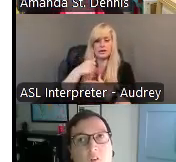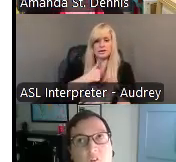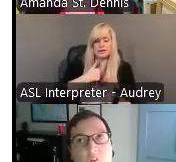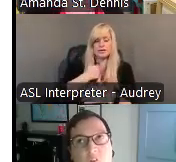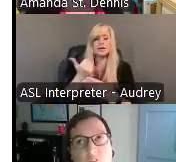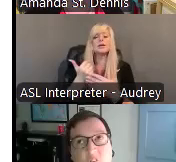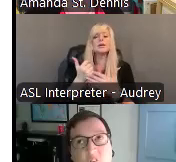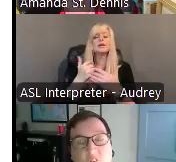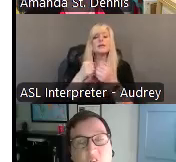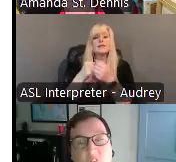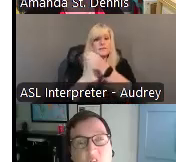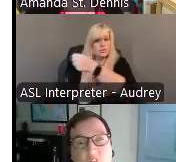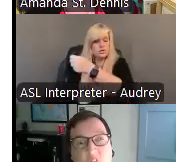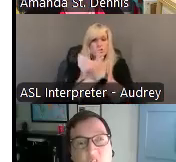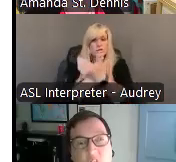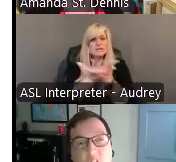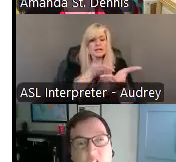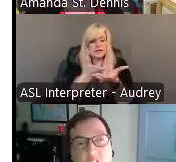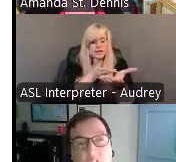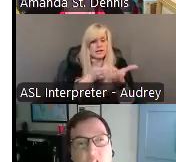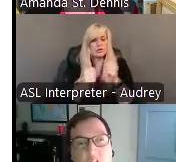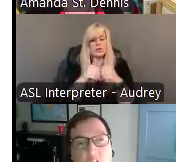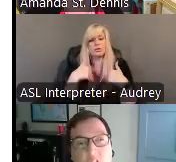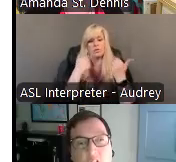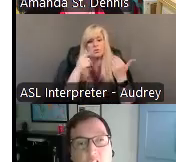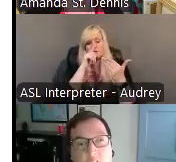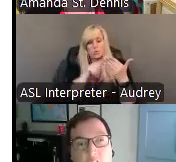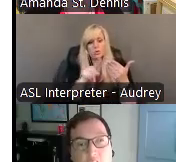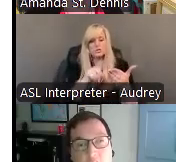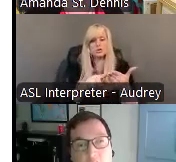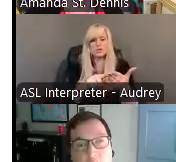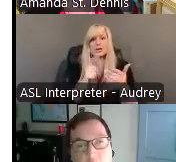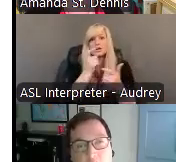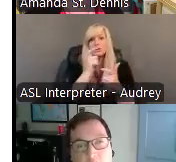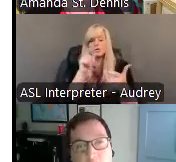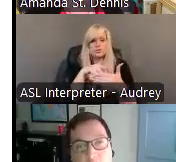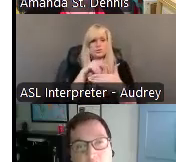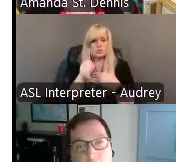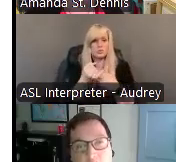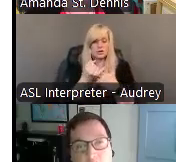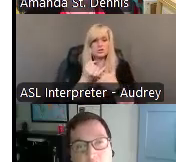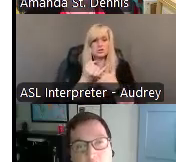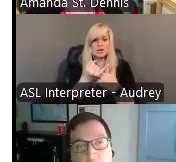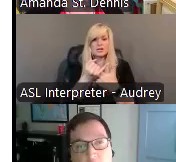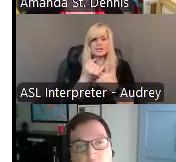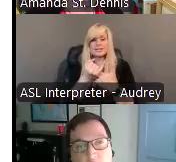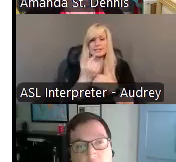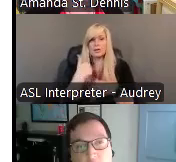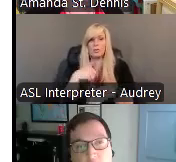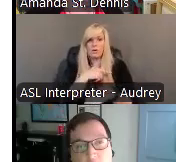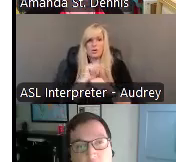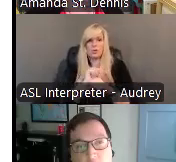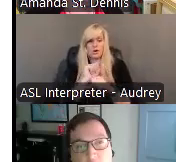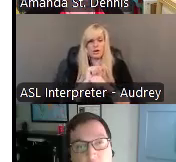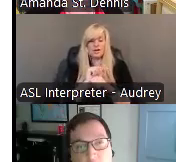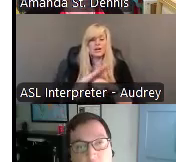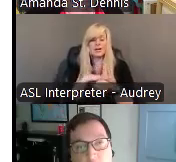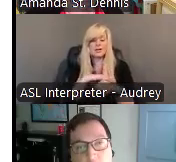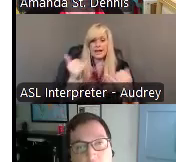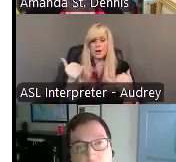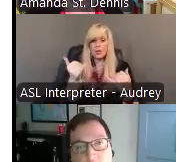is on engaging with youth in research. And a huge project that we’re working on here now, as Amanda